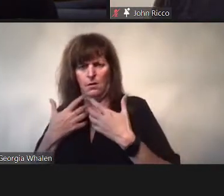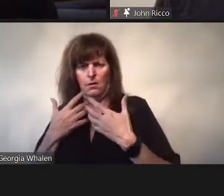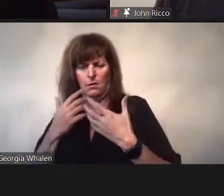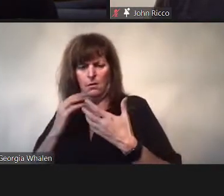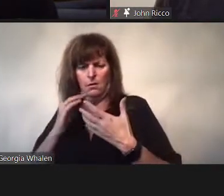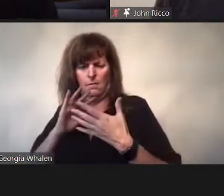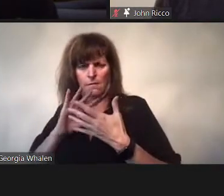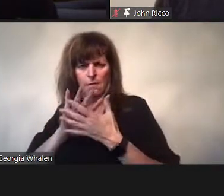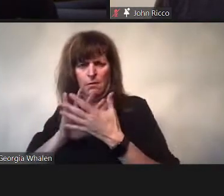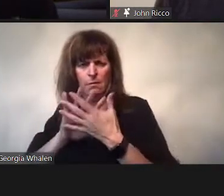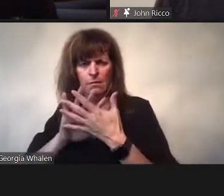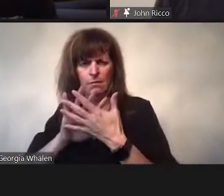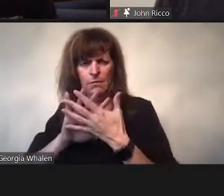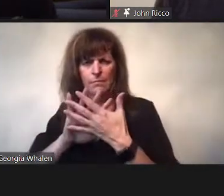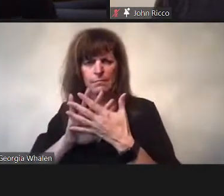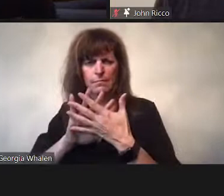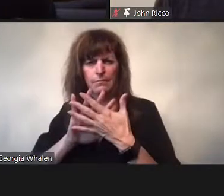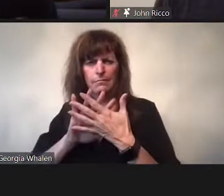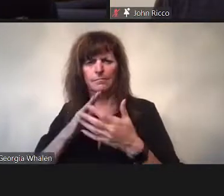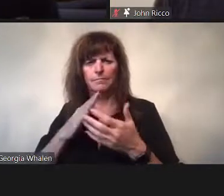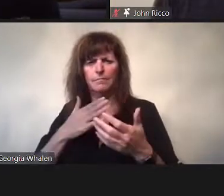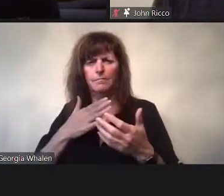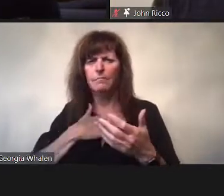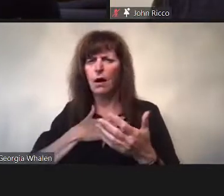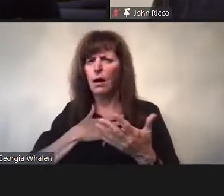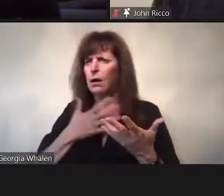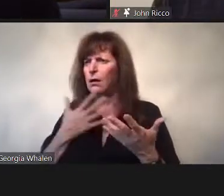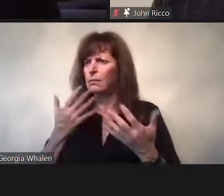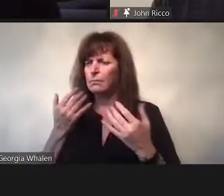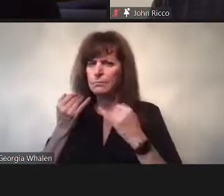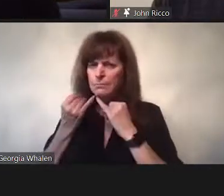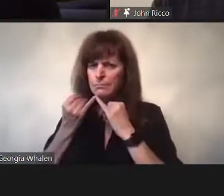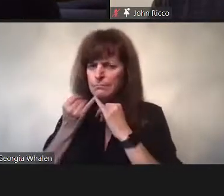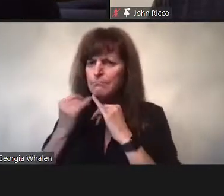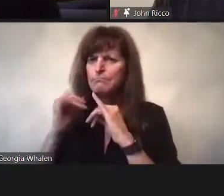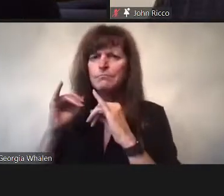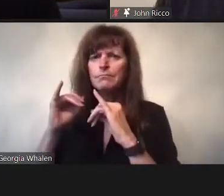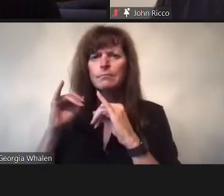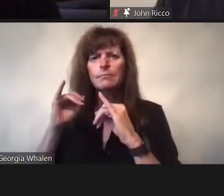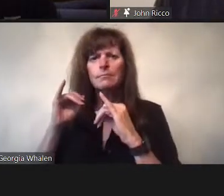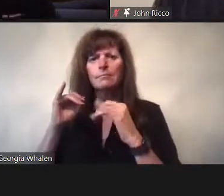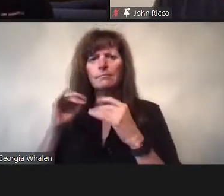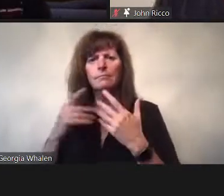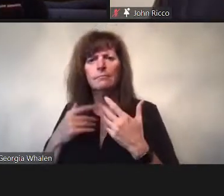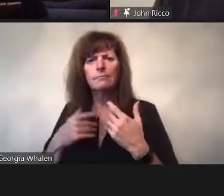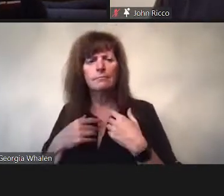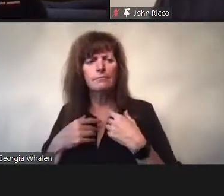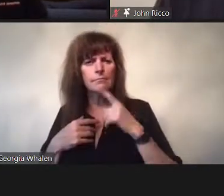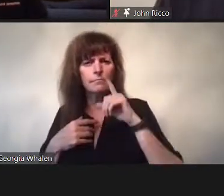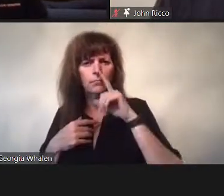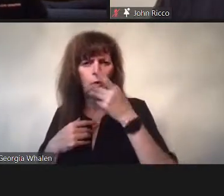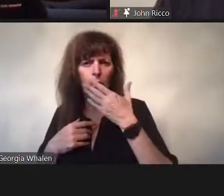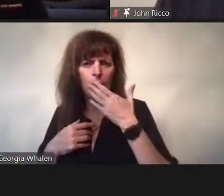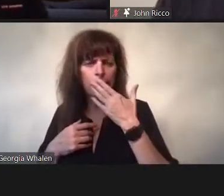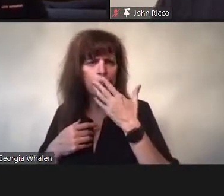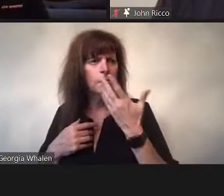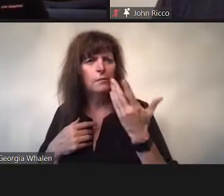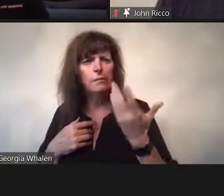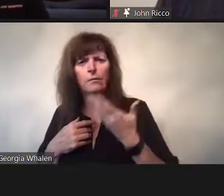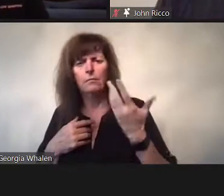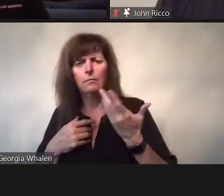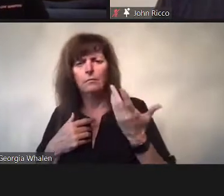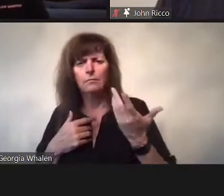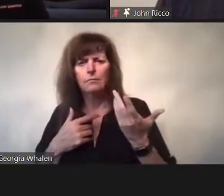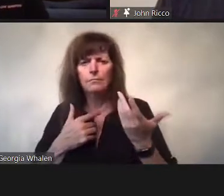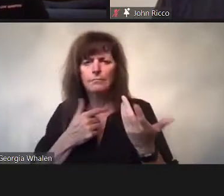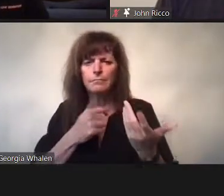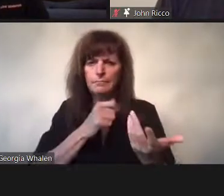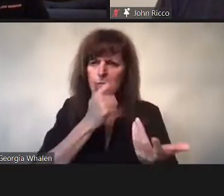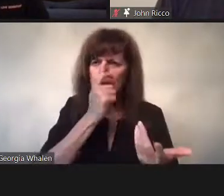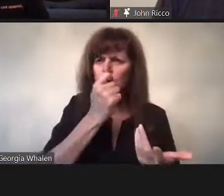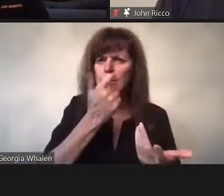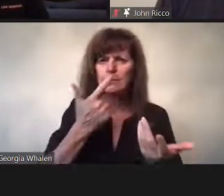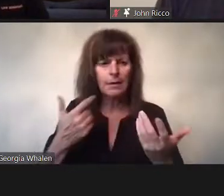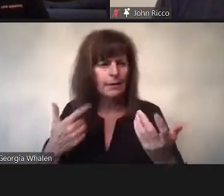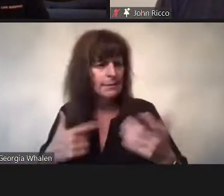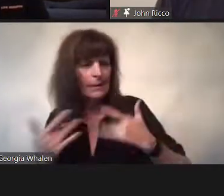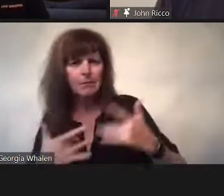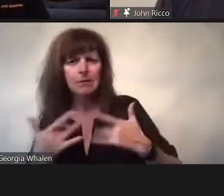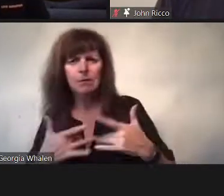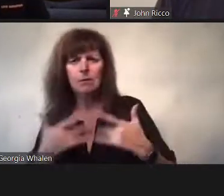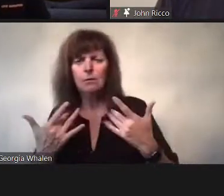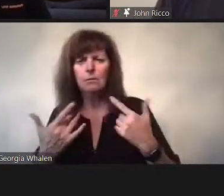I would say i haven’t really thinking through the notion of paradox but ambiguity. I’m obsessed with the notion of ambiguity.